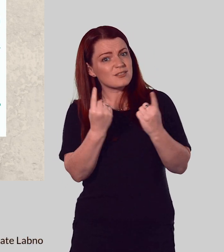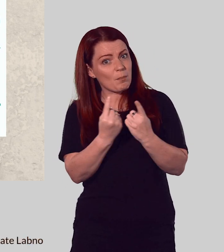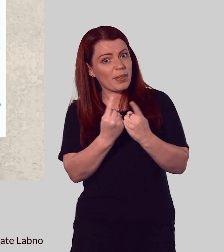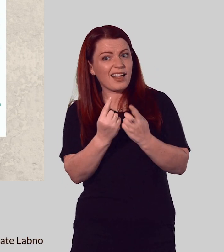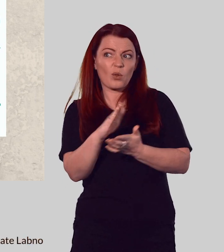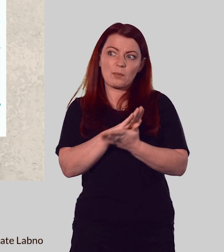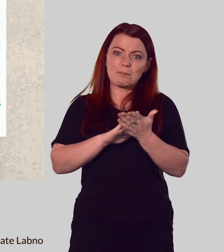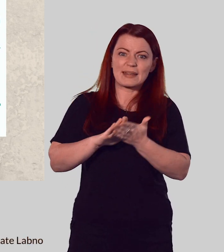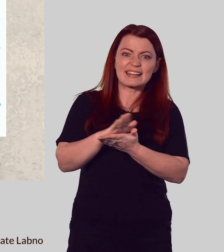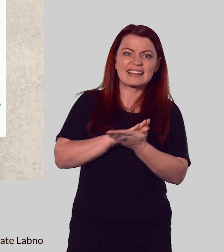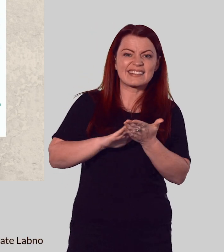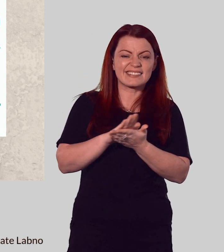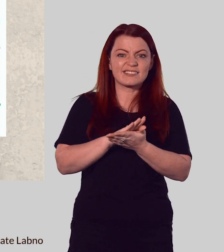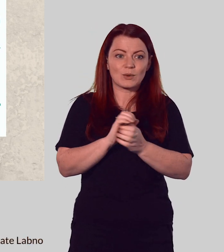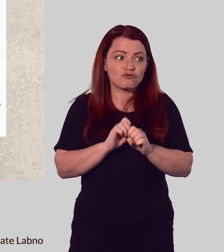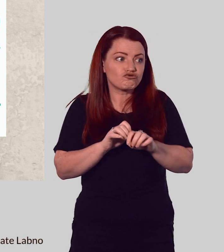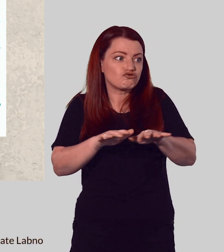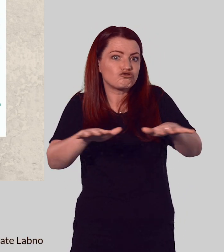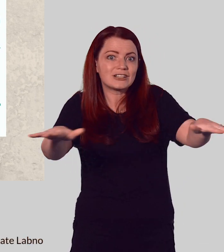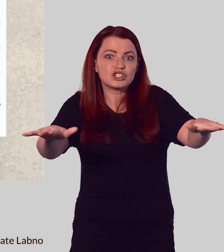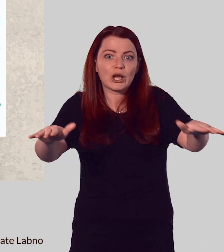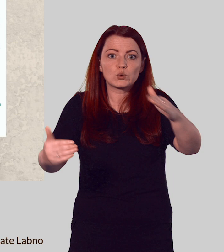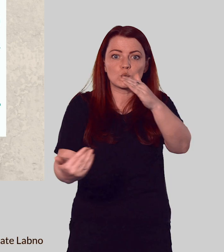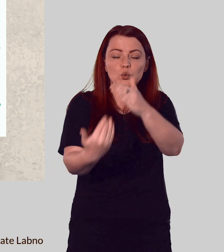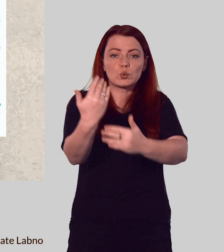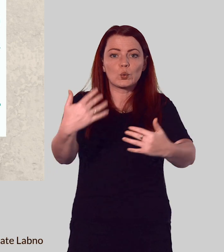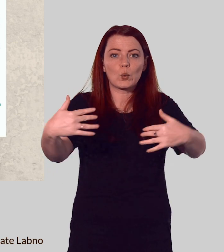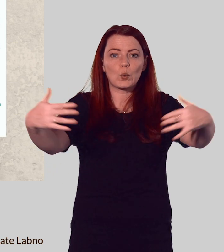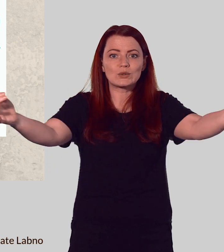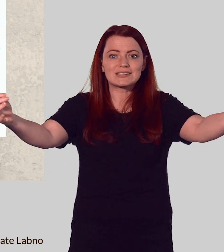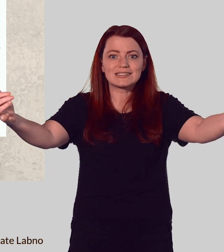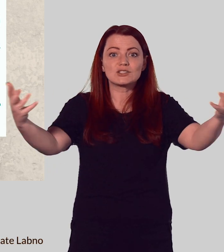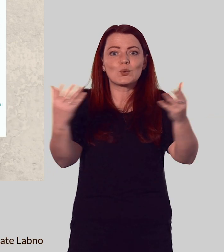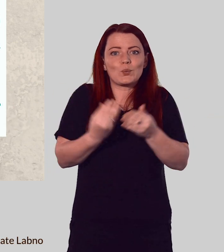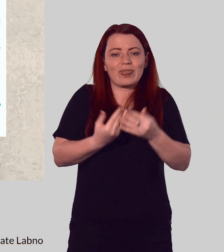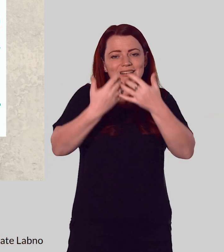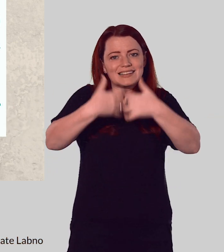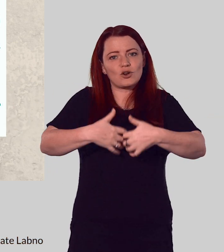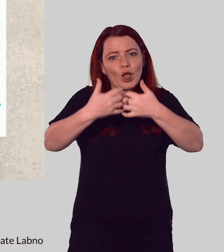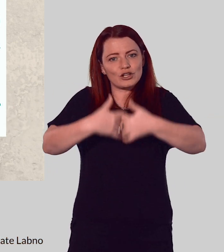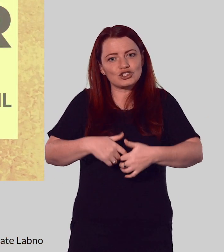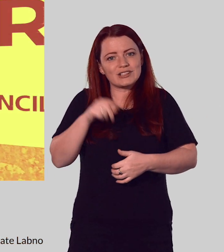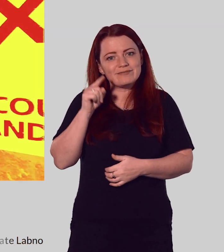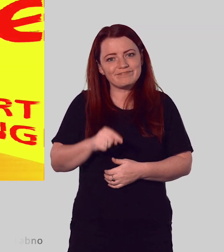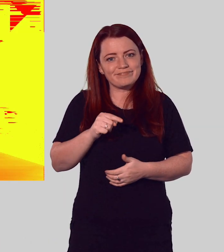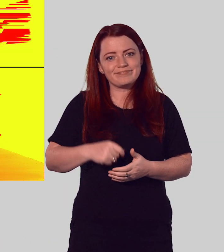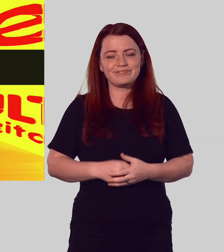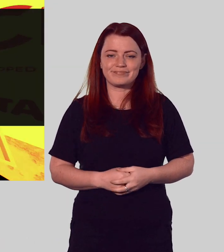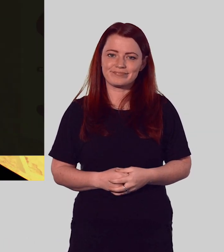to really reach out to new audiences using the technology that exists.